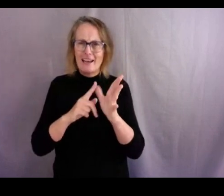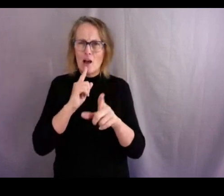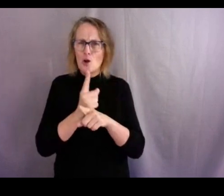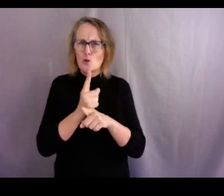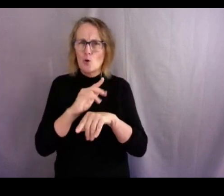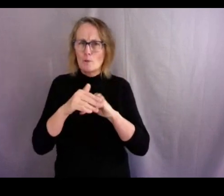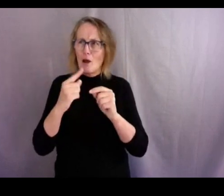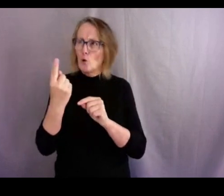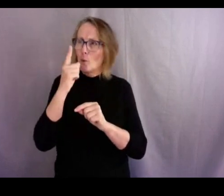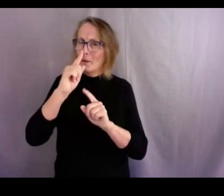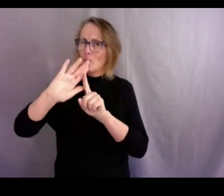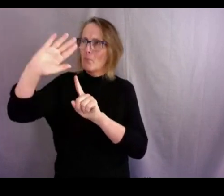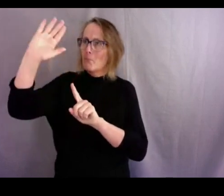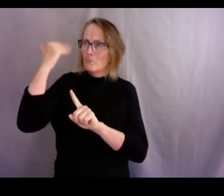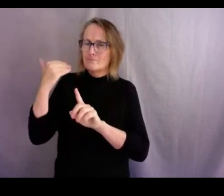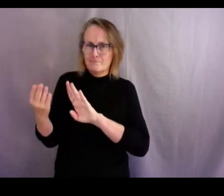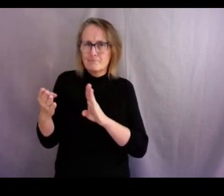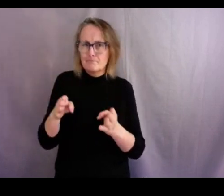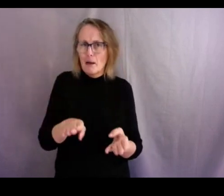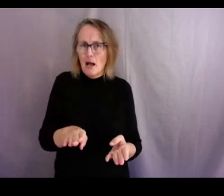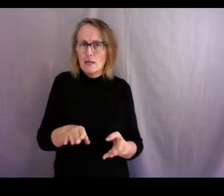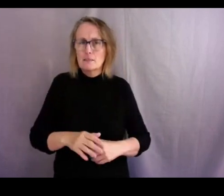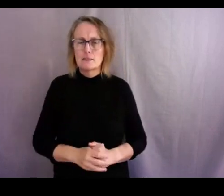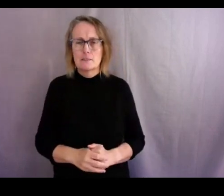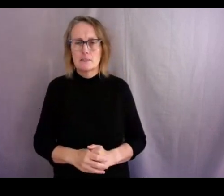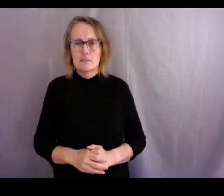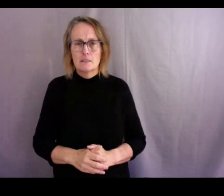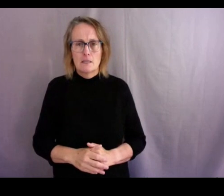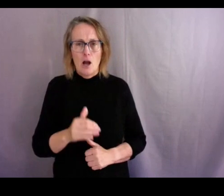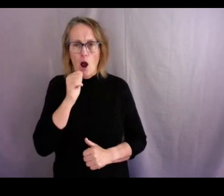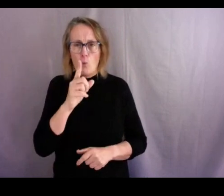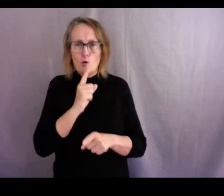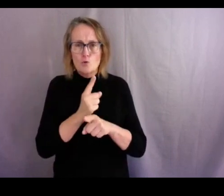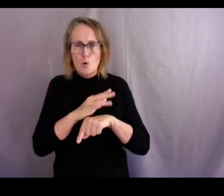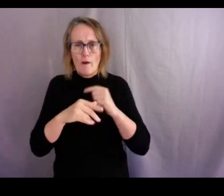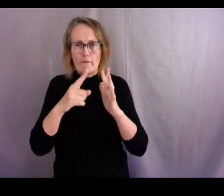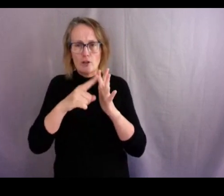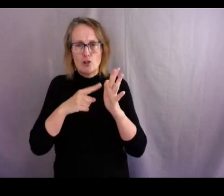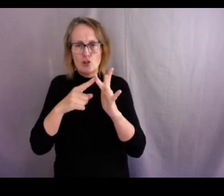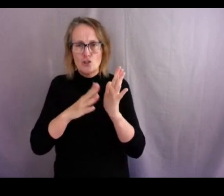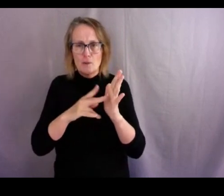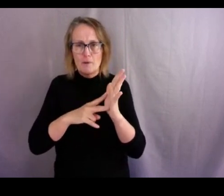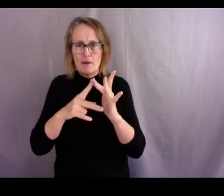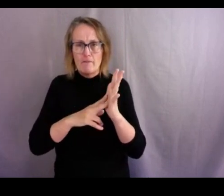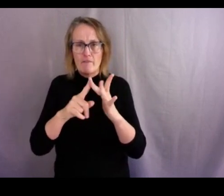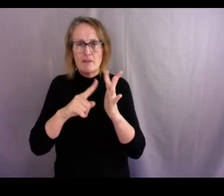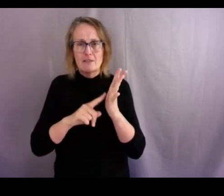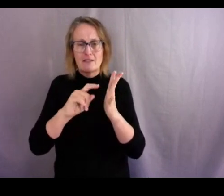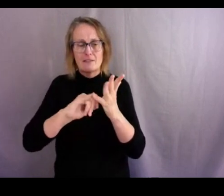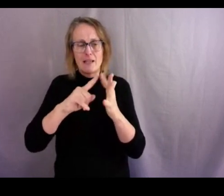and I won't say too much about Jim Vivieaere right now, but he was an enormously important figure